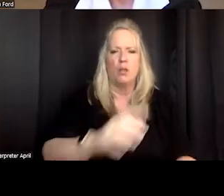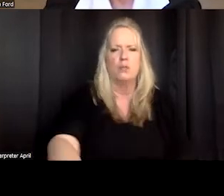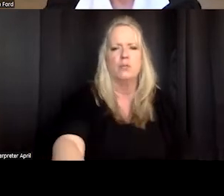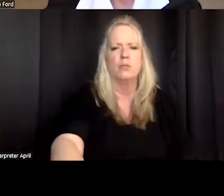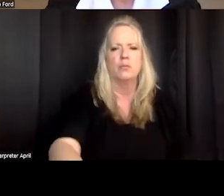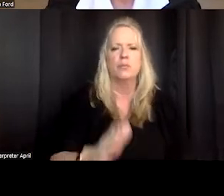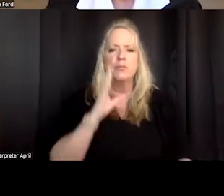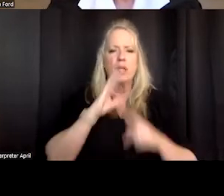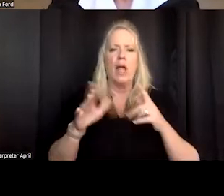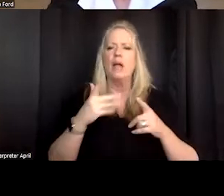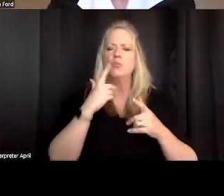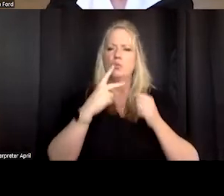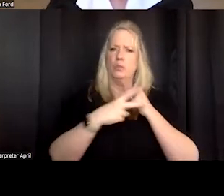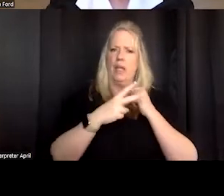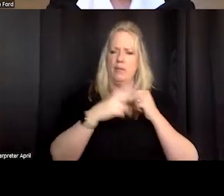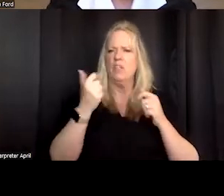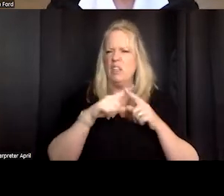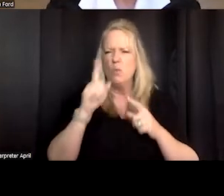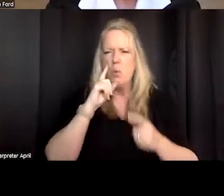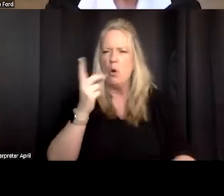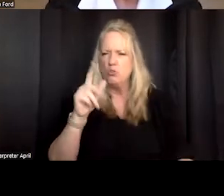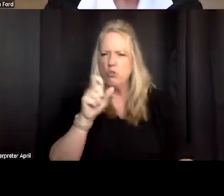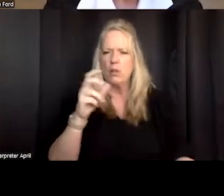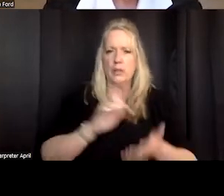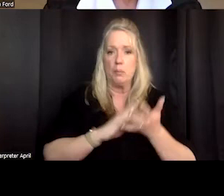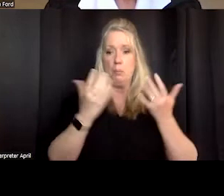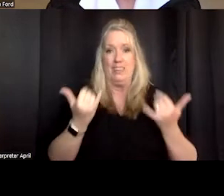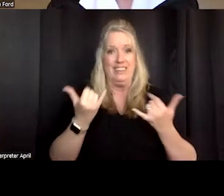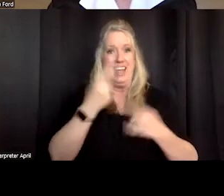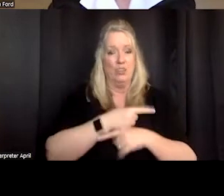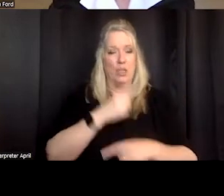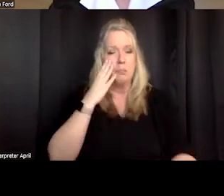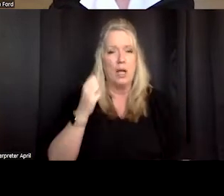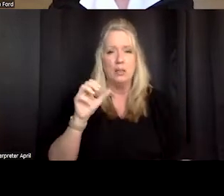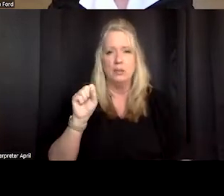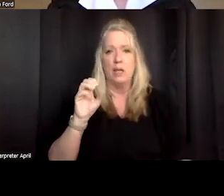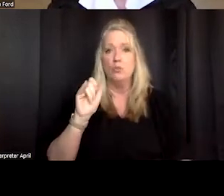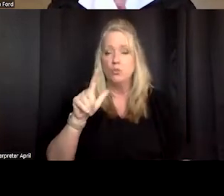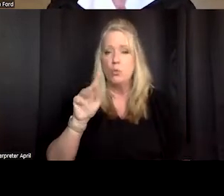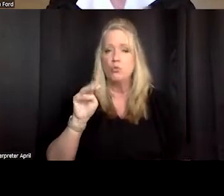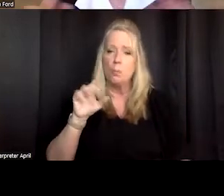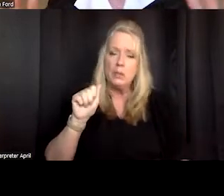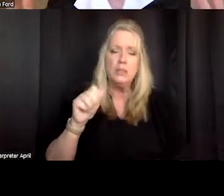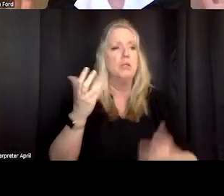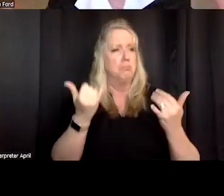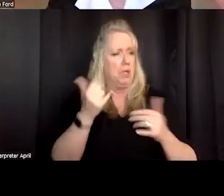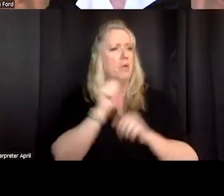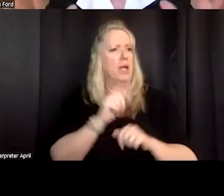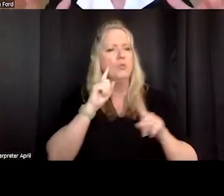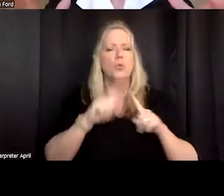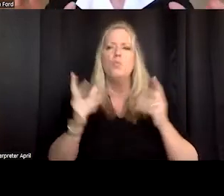AND CHEMICALS. BUT TODAY, WITH, SOCIAL MEDIA, WE ARE ABLE TO, DO SO MUCH, IN TERMS OF DOWNLOADABLE